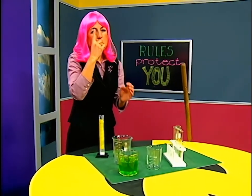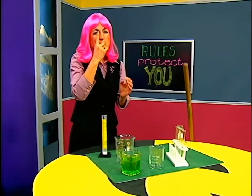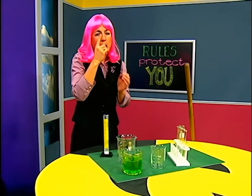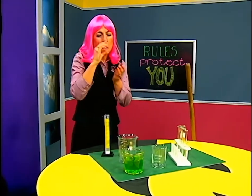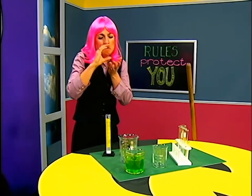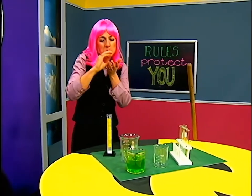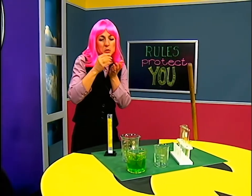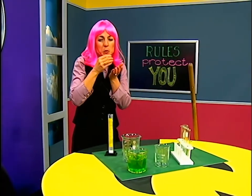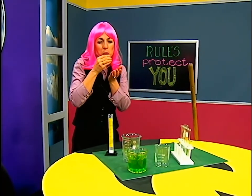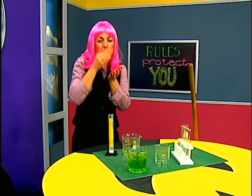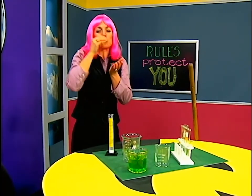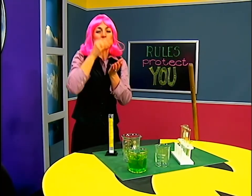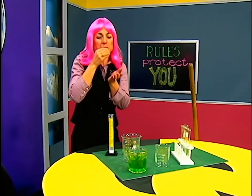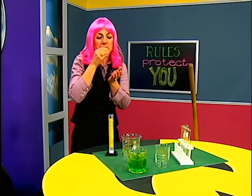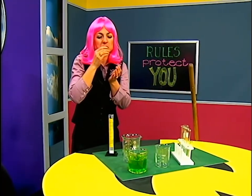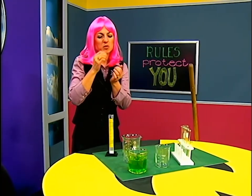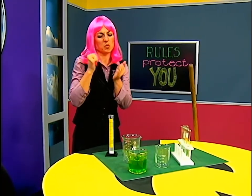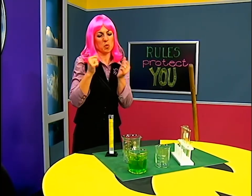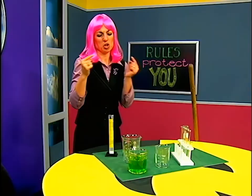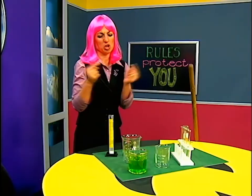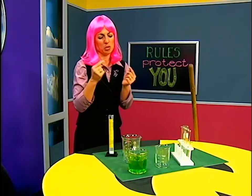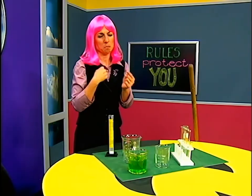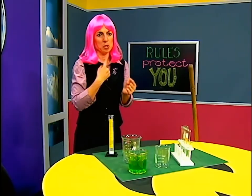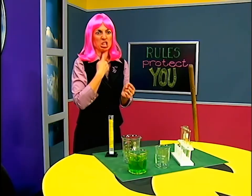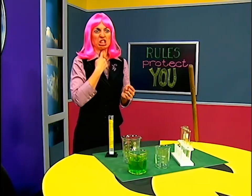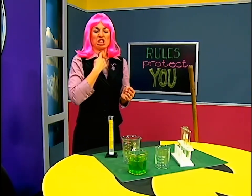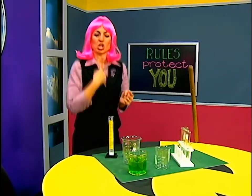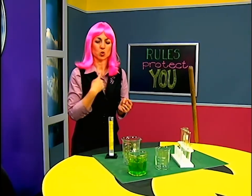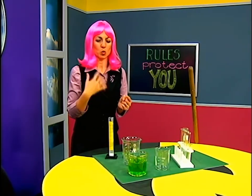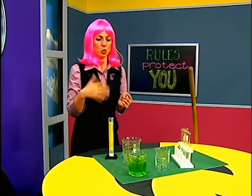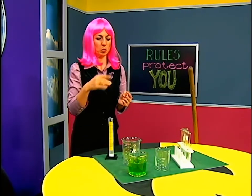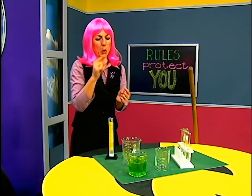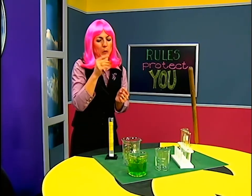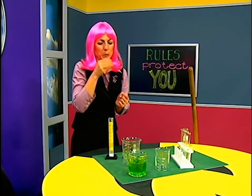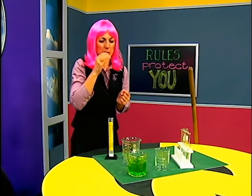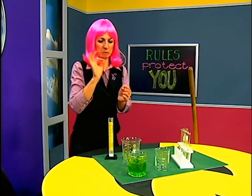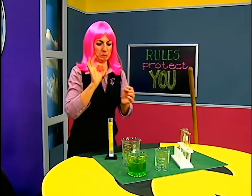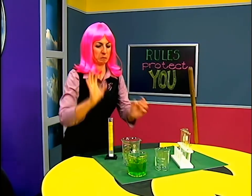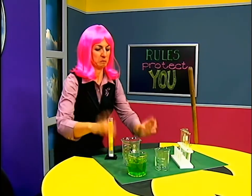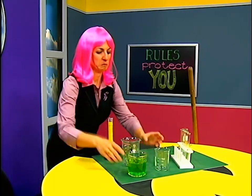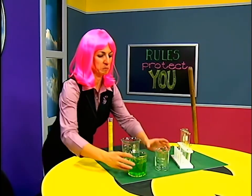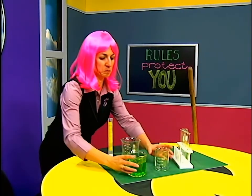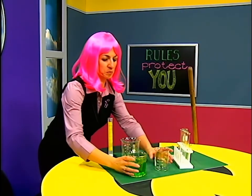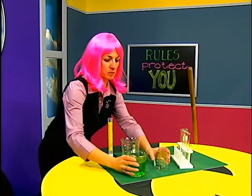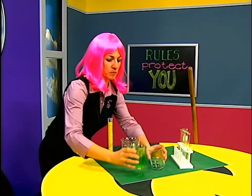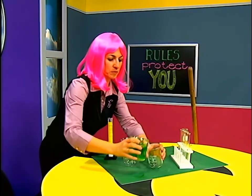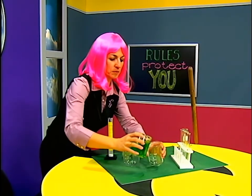OH-OH-OH, UHHH, UHHH.